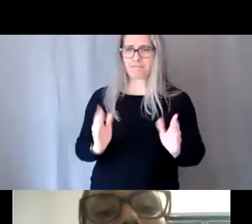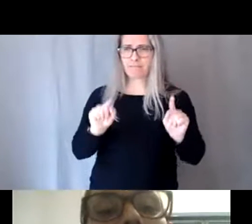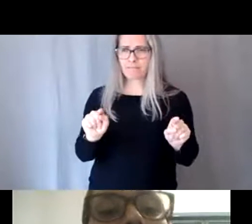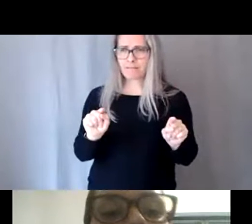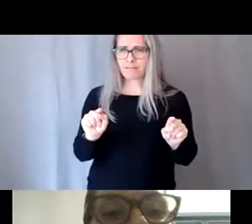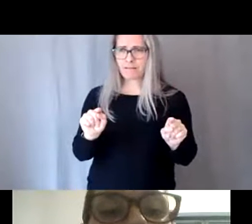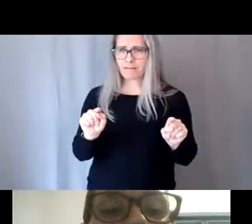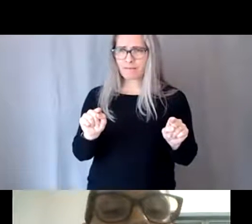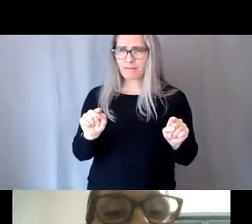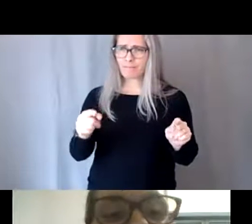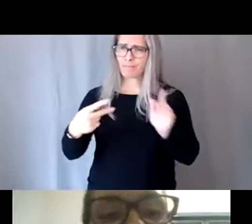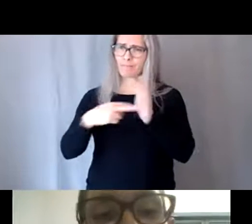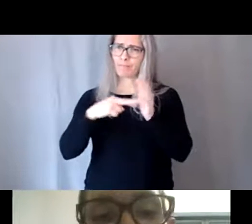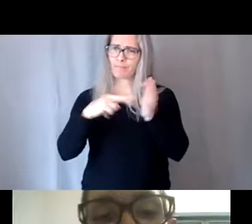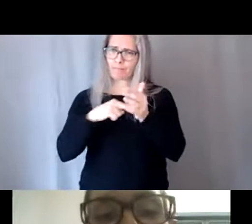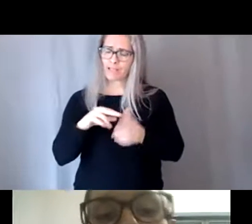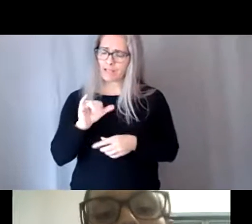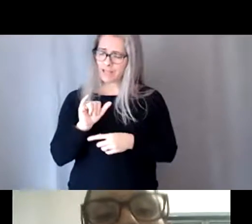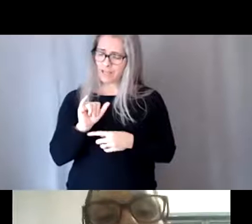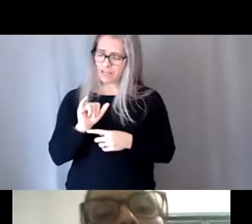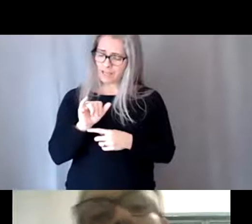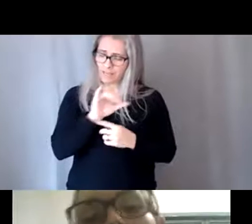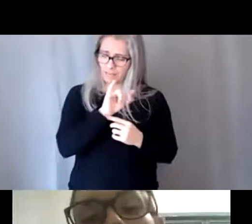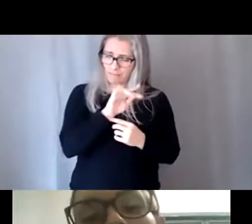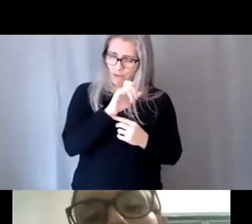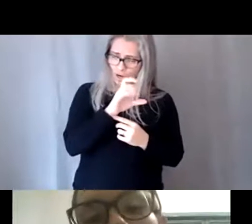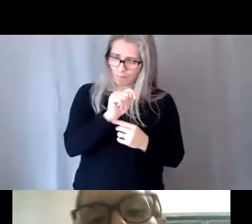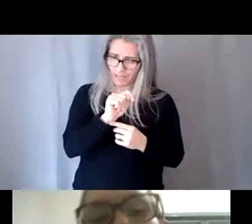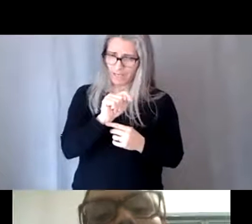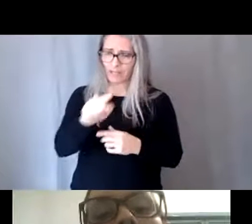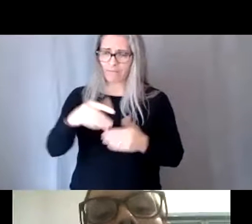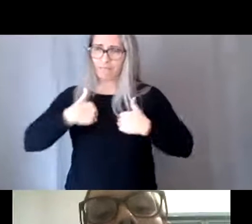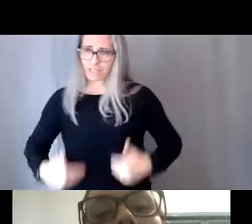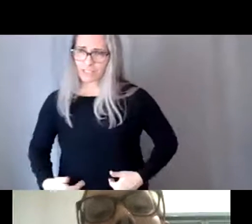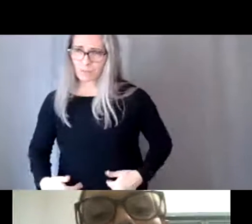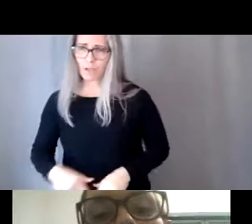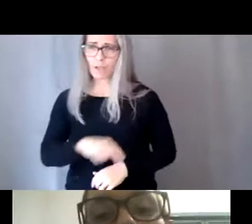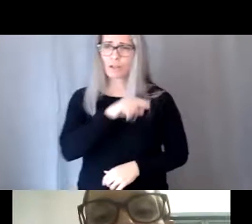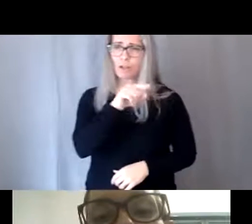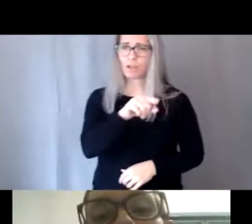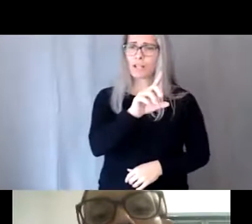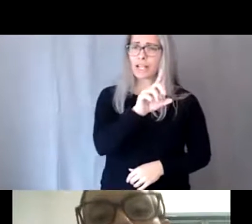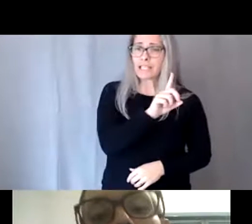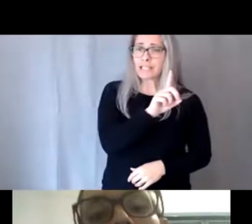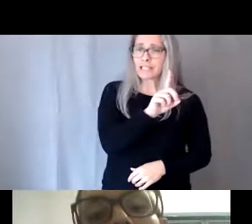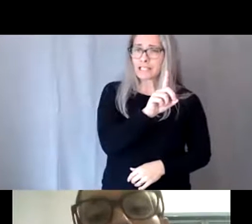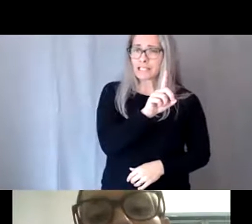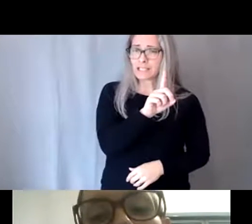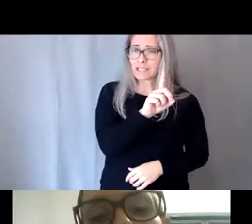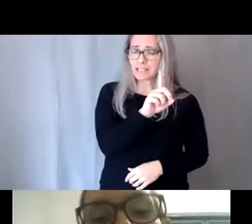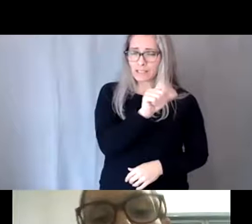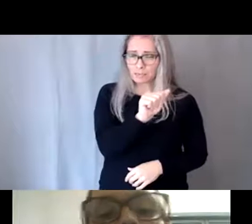cognitive dimensions and disability tends to be linked to the behavioral